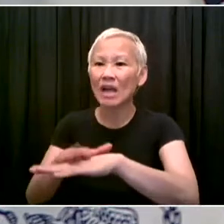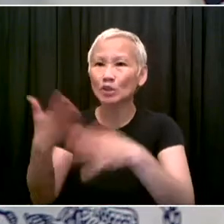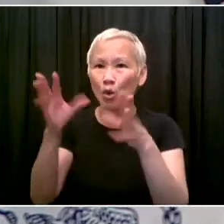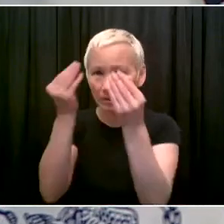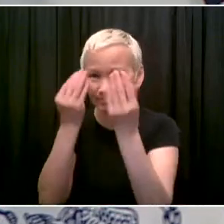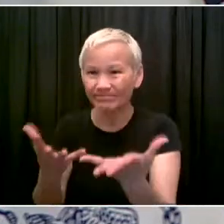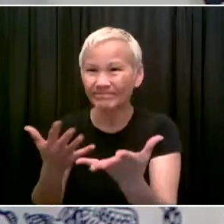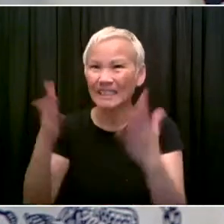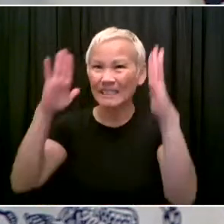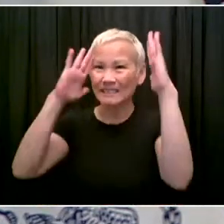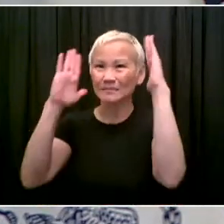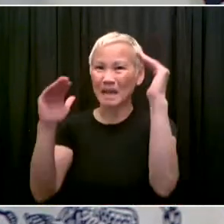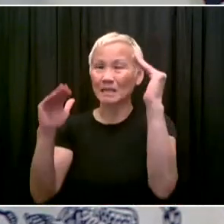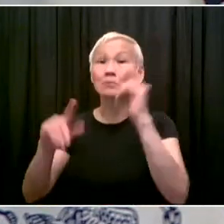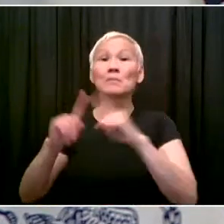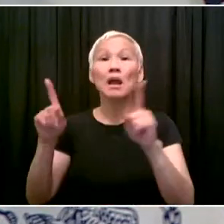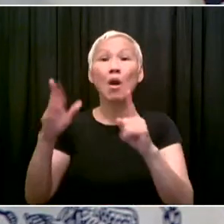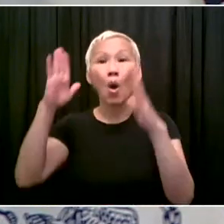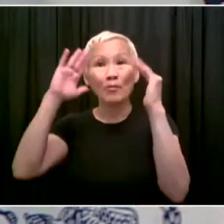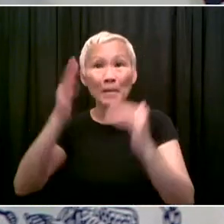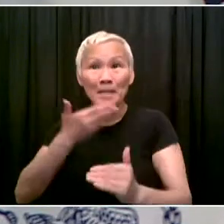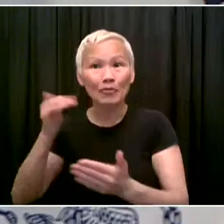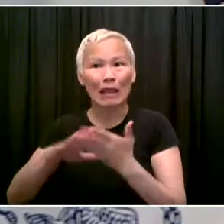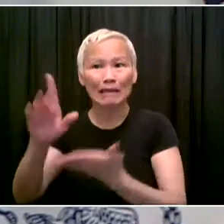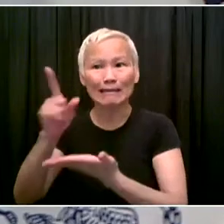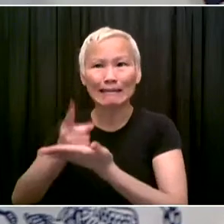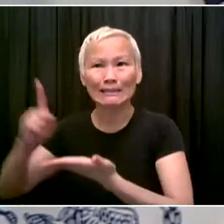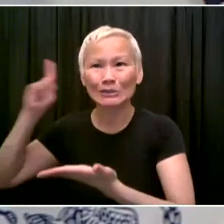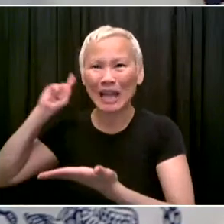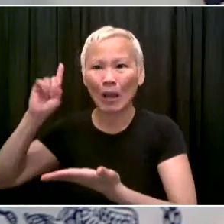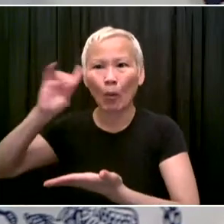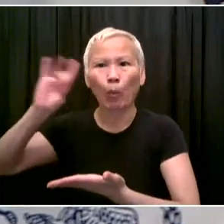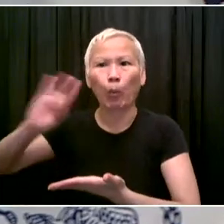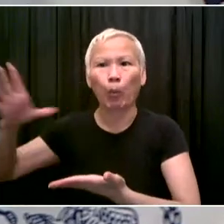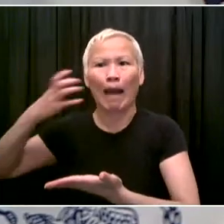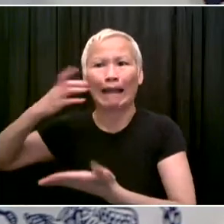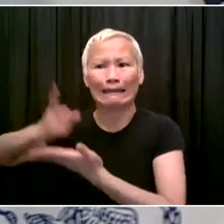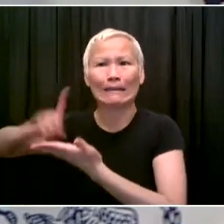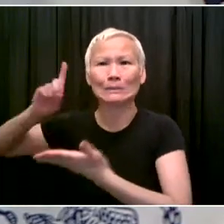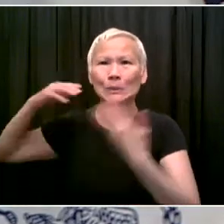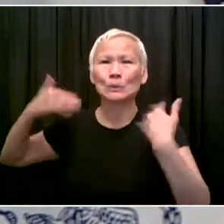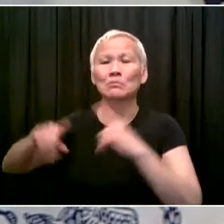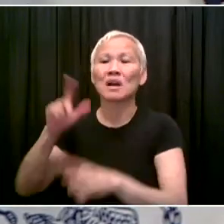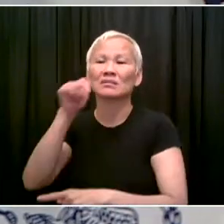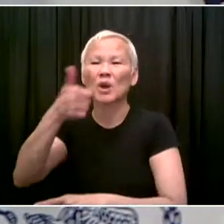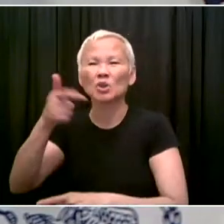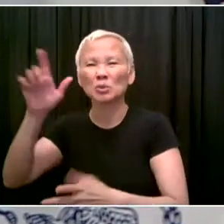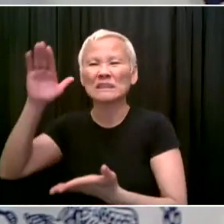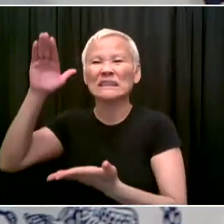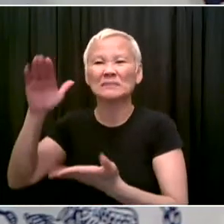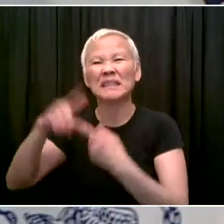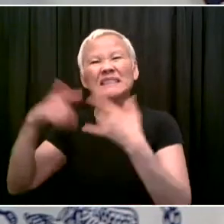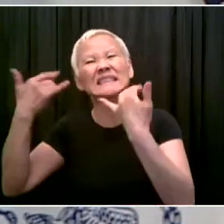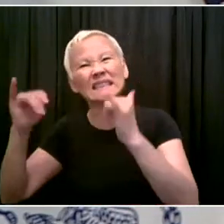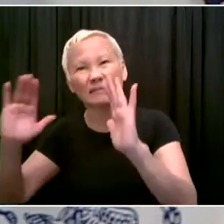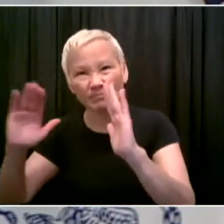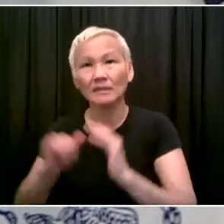TIMING OF THIS PARADE. ÷ IT IS THE HEAT